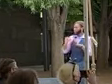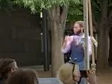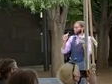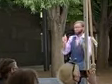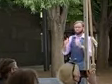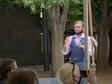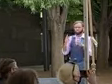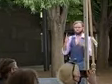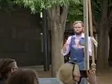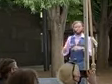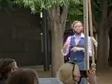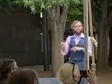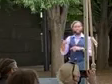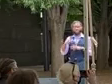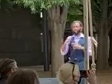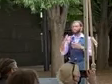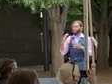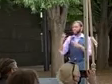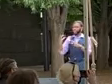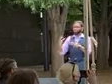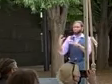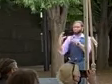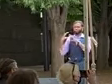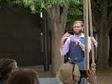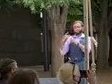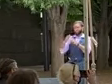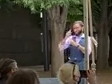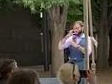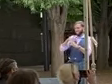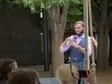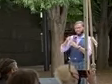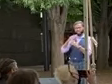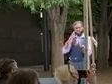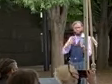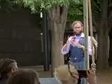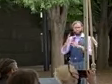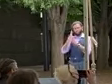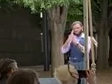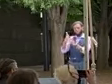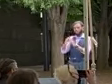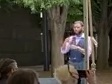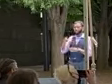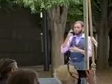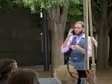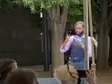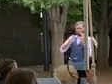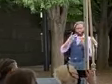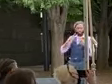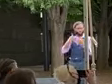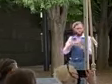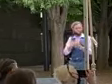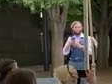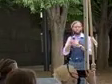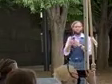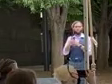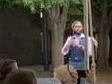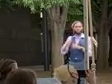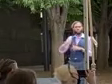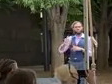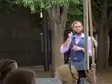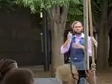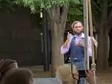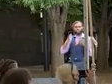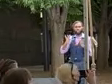They took the baton from the very man they were seeking to honor, witnessing discrimination, yet refusing to let that deter them.